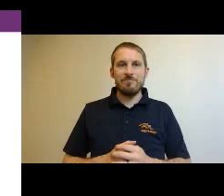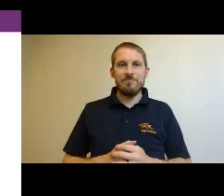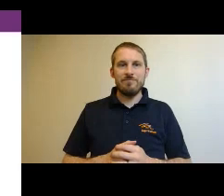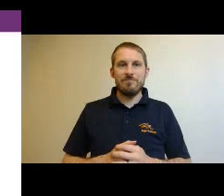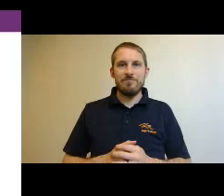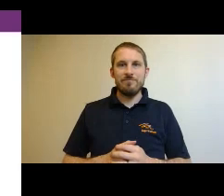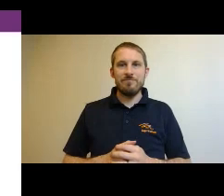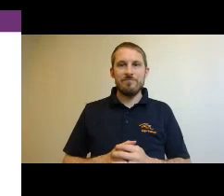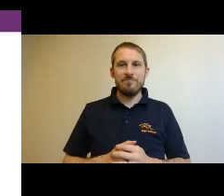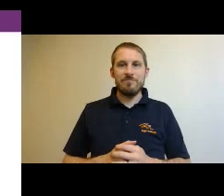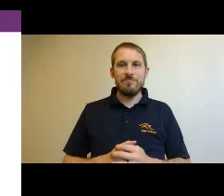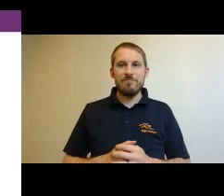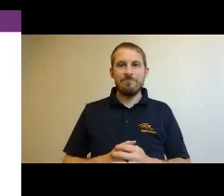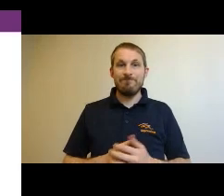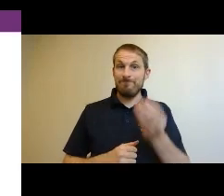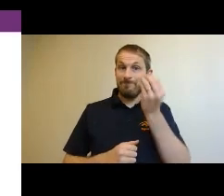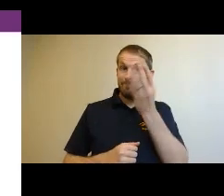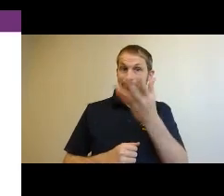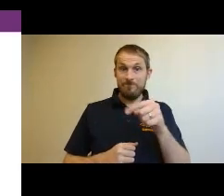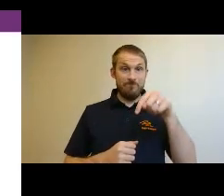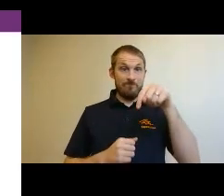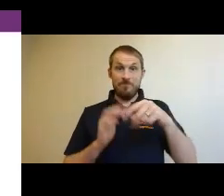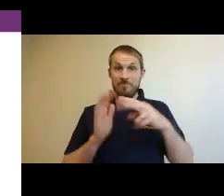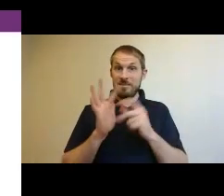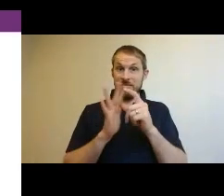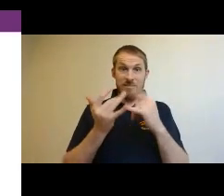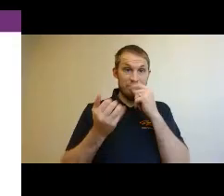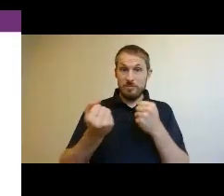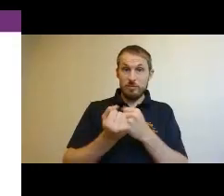The NDIS can support anyone with a disability to find the right